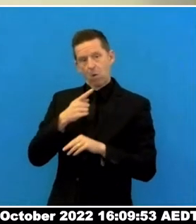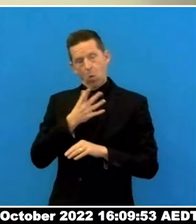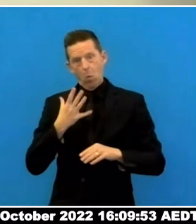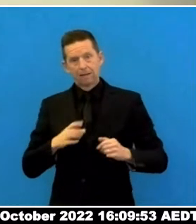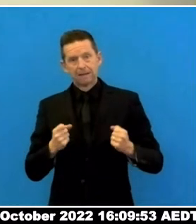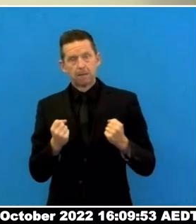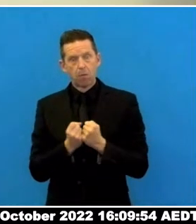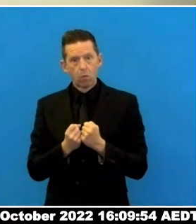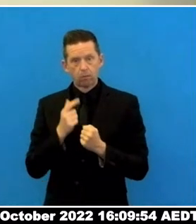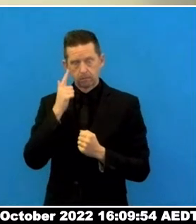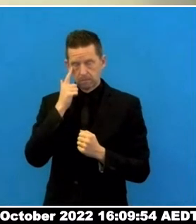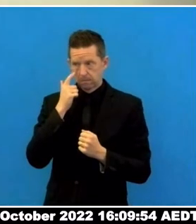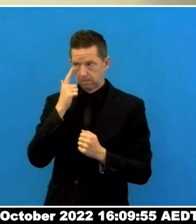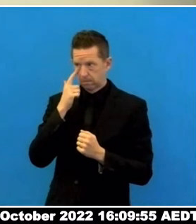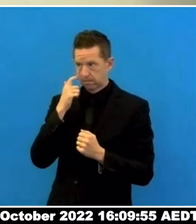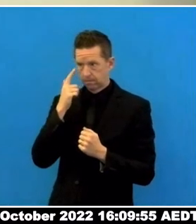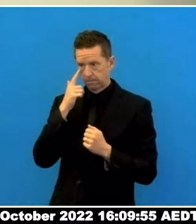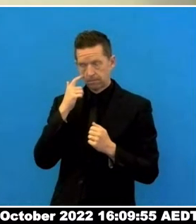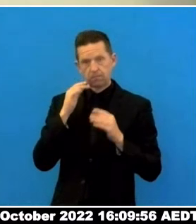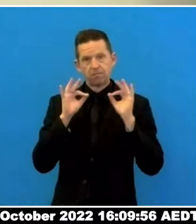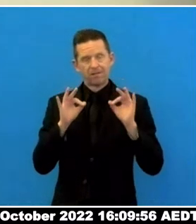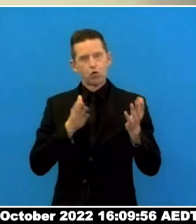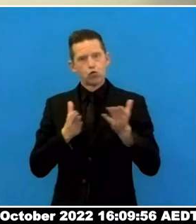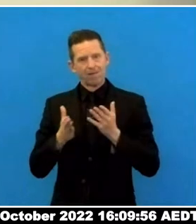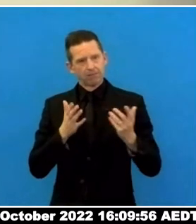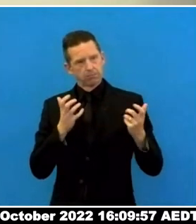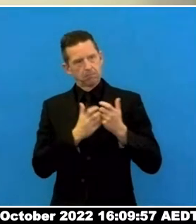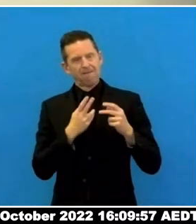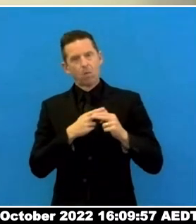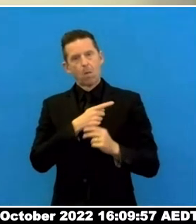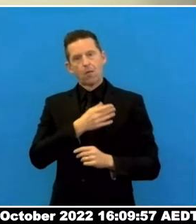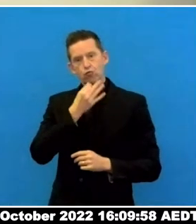and service available for that child so we can you know,